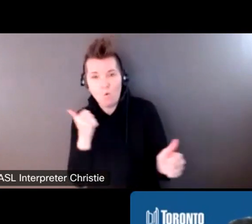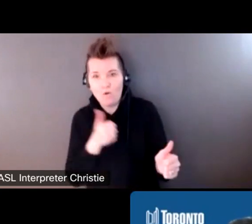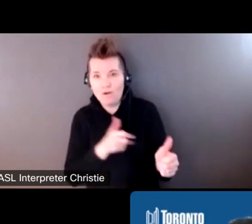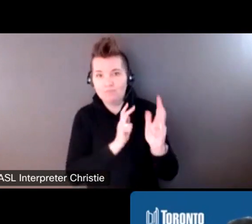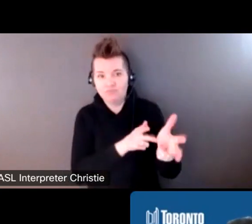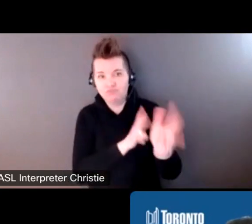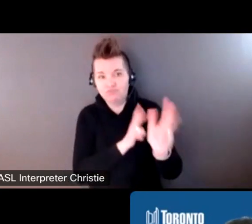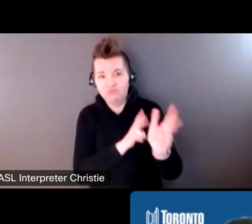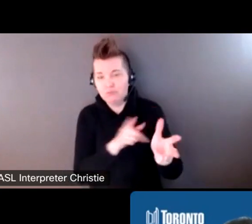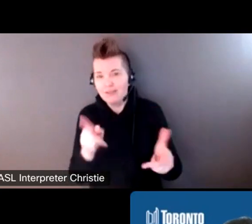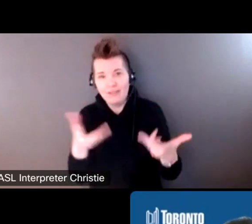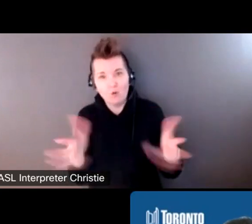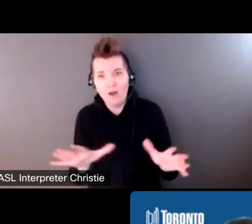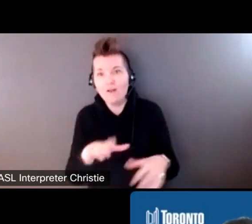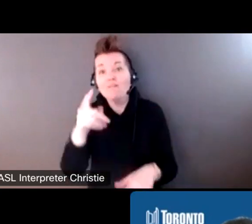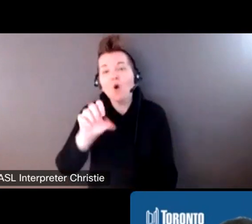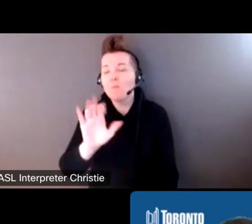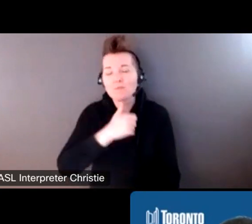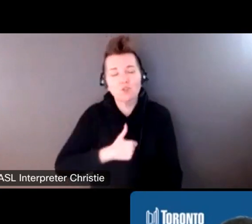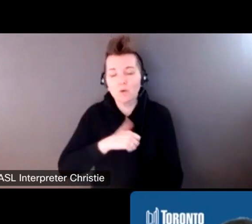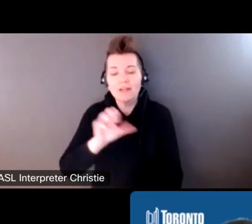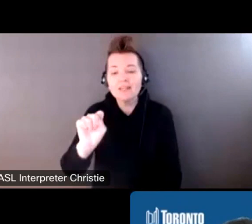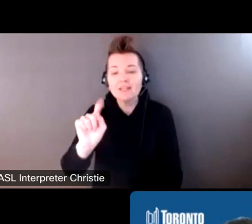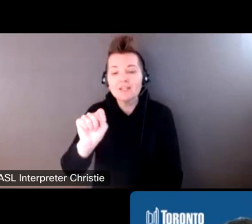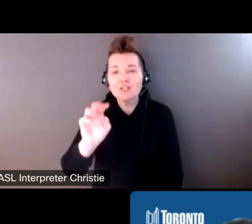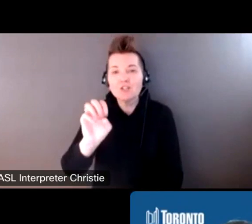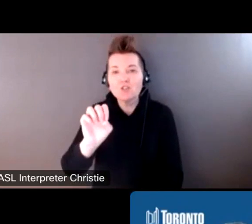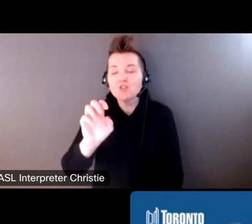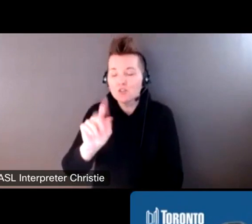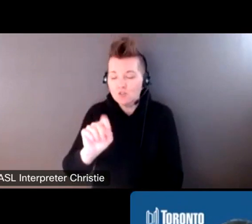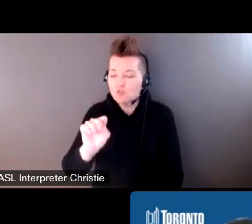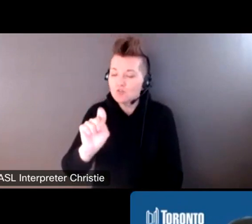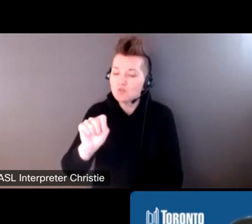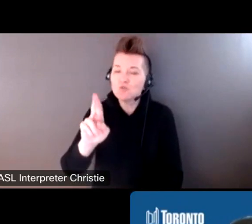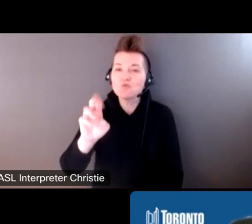I know myself when I attempted to do so at Spadina and College ended up being thrown